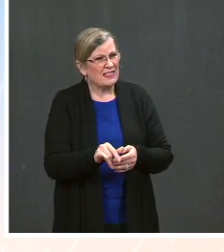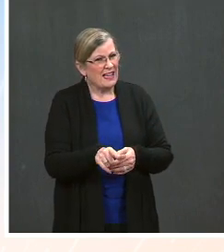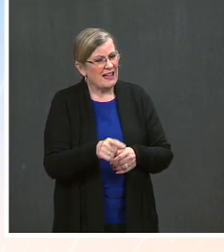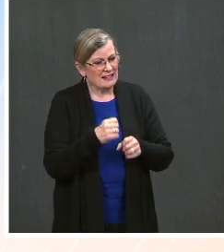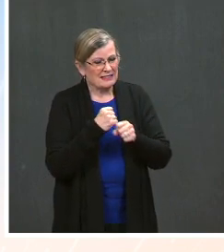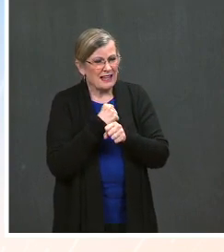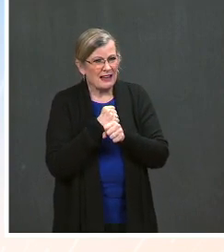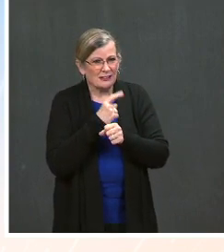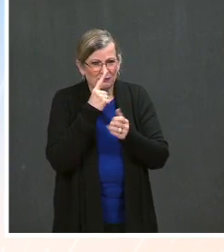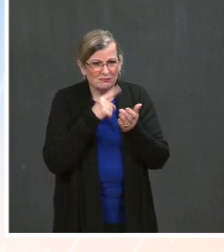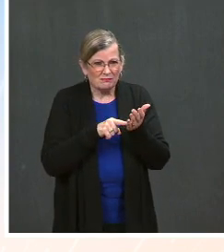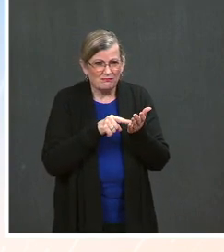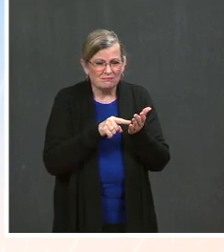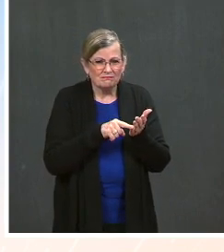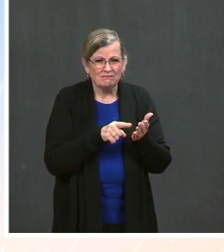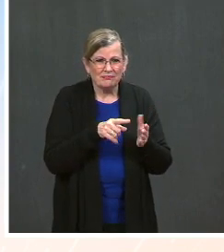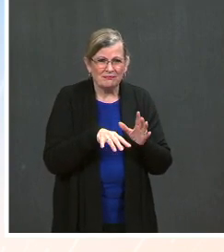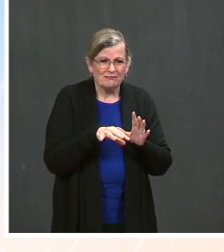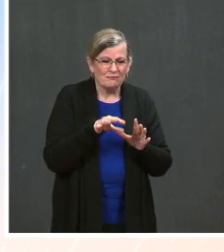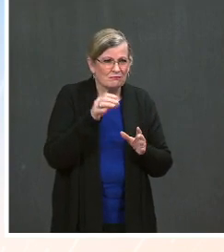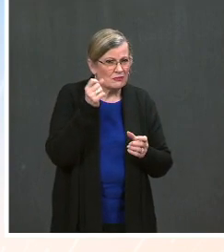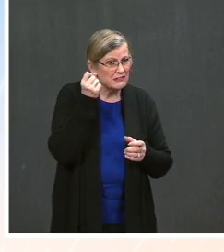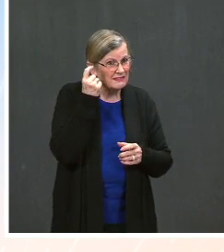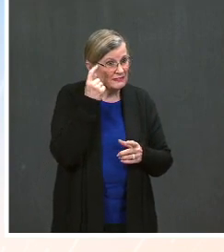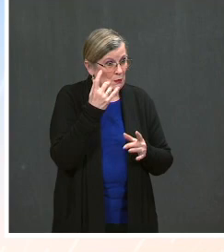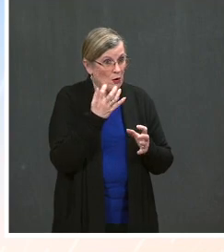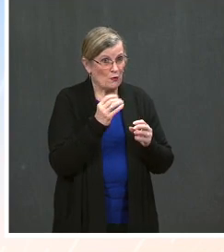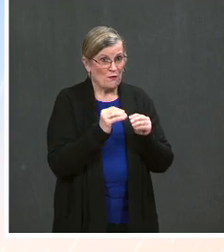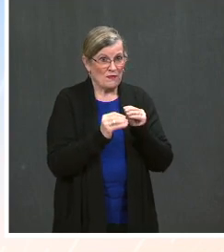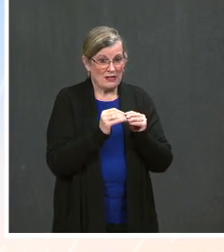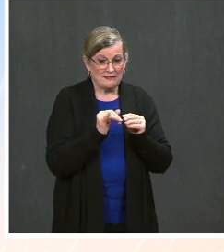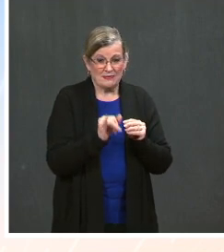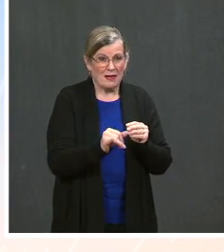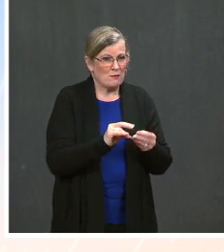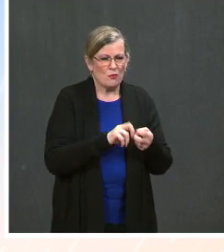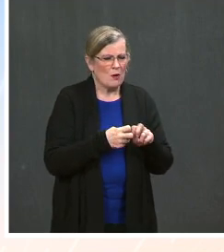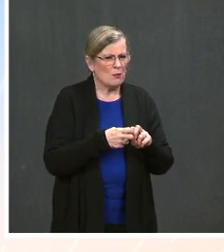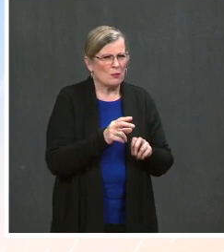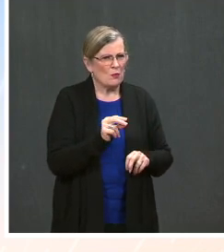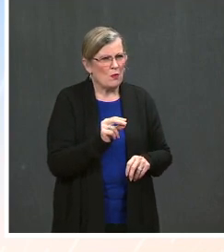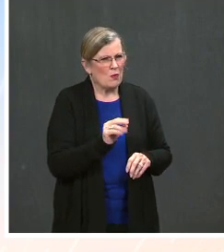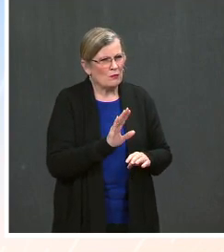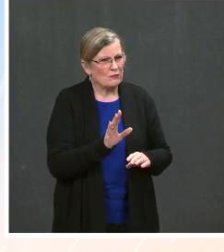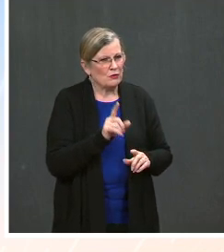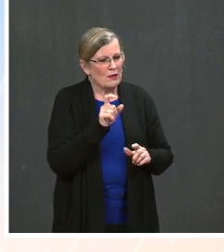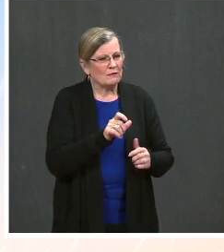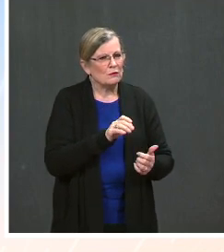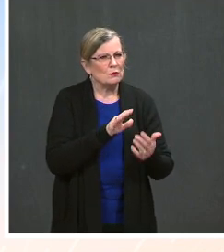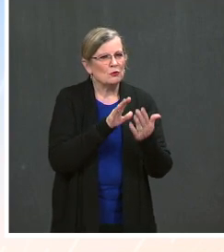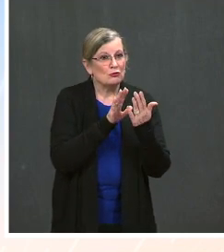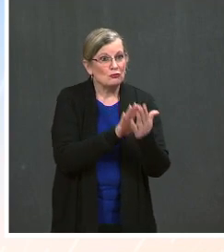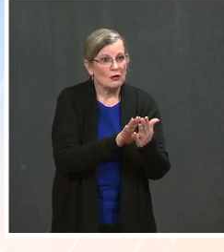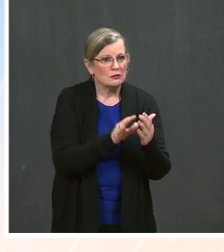well, the stats are there, but you can't address a problem correctly if you don't have the stats. So I have a whole different group of people now --